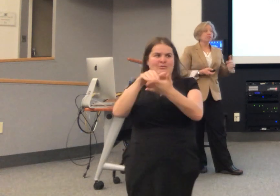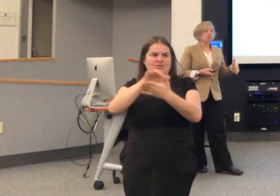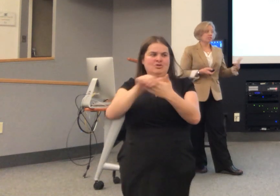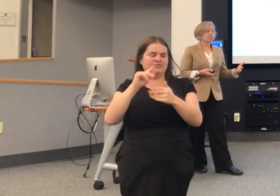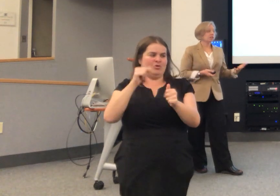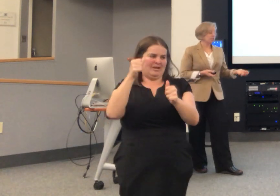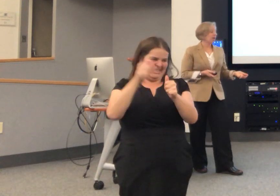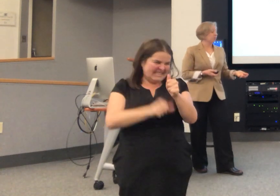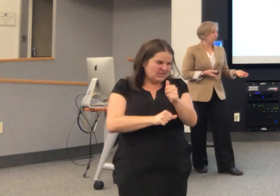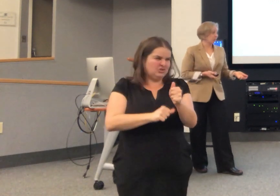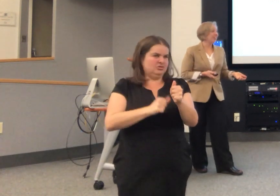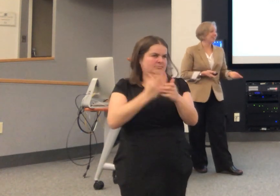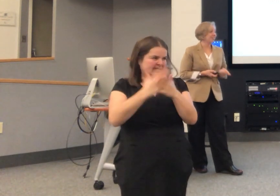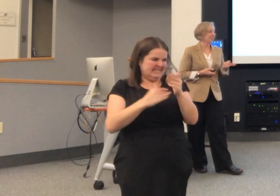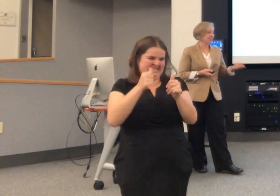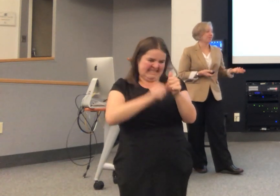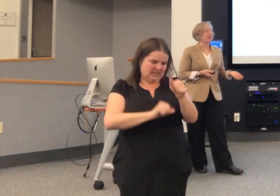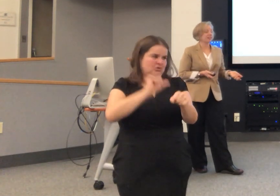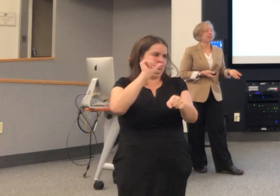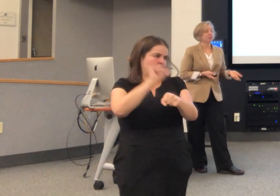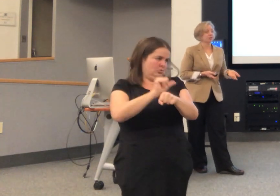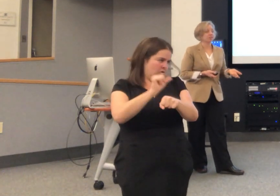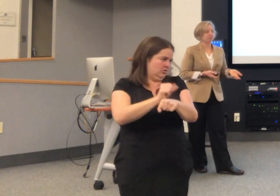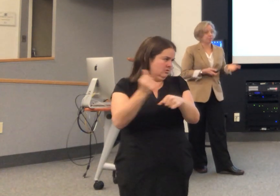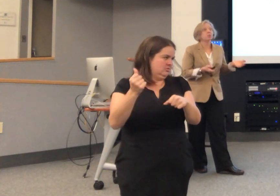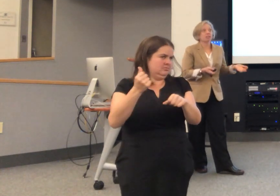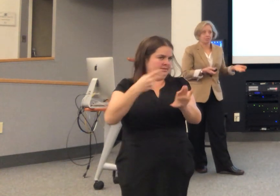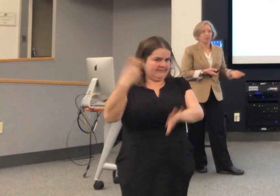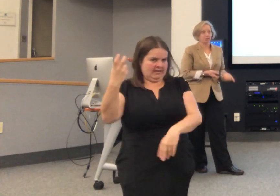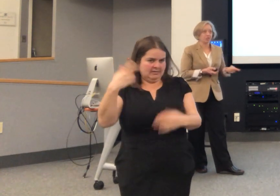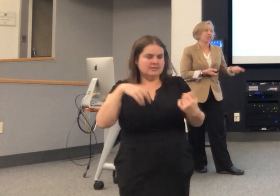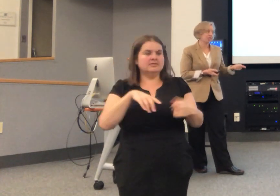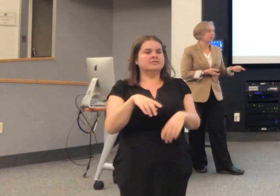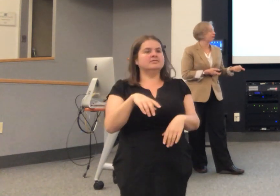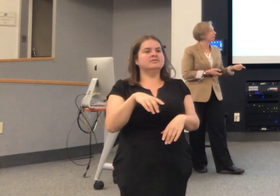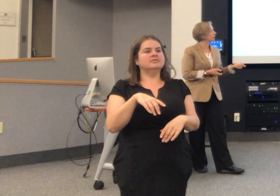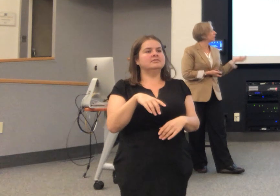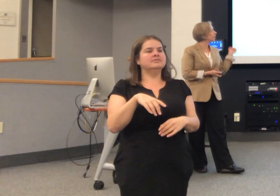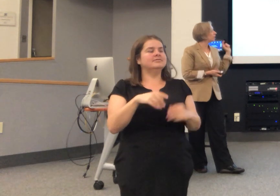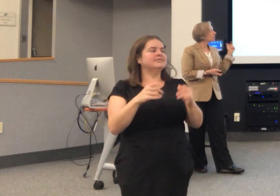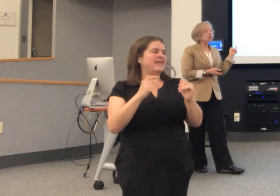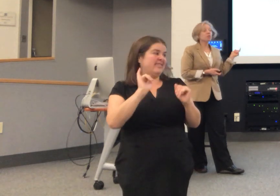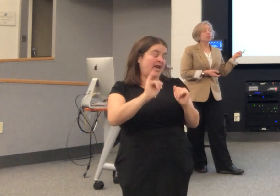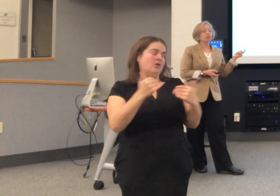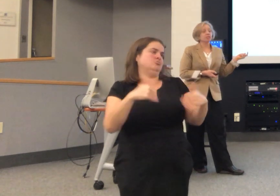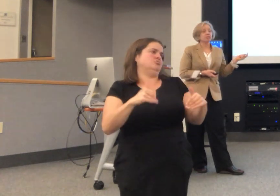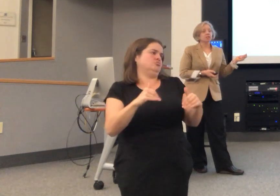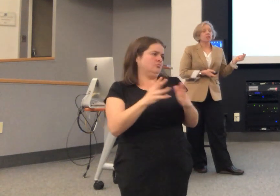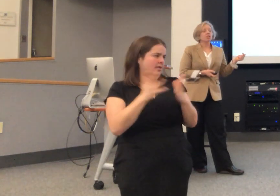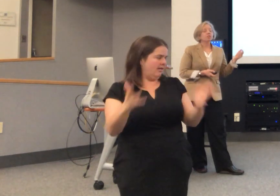And, obviously, that's a lot more if you're the kind of work that most copyrighted works are that don't make money. The other thing is,